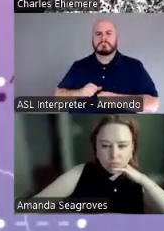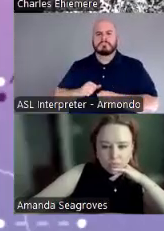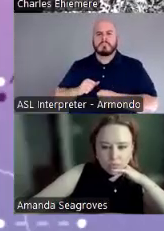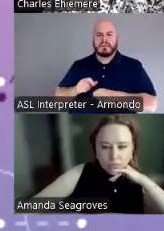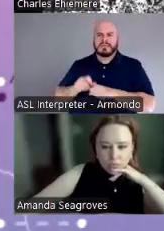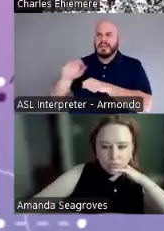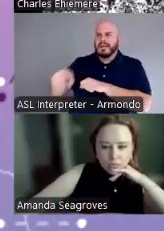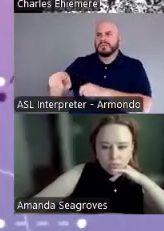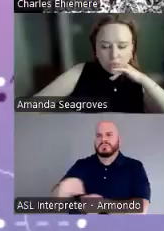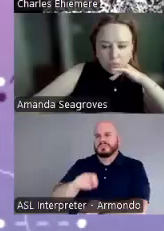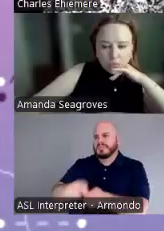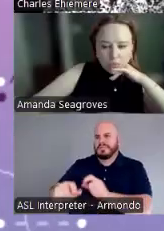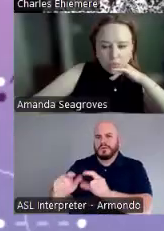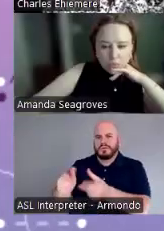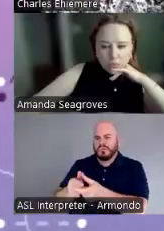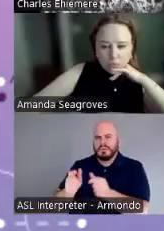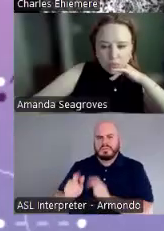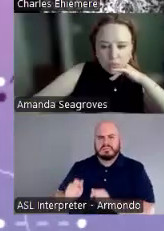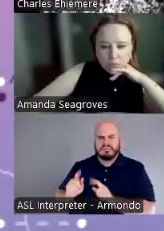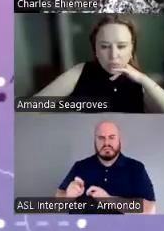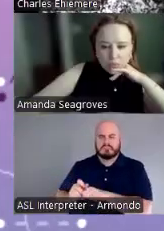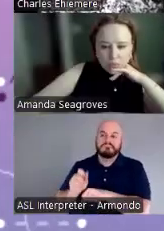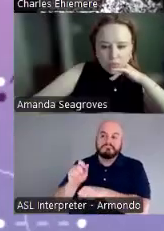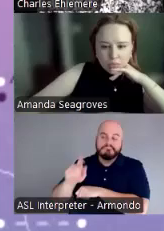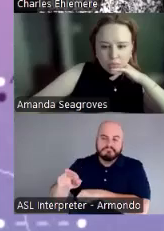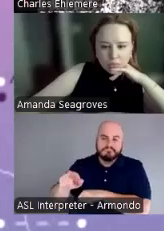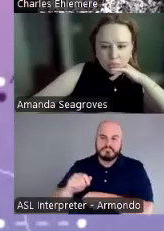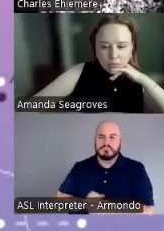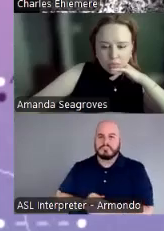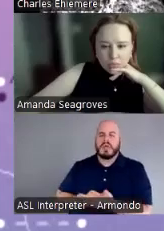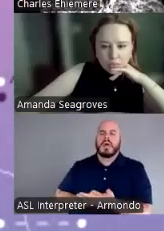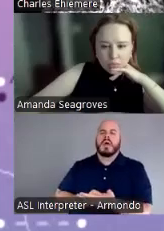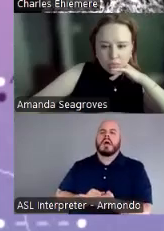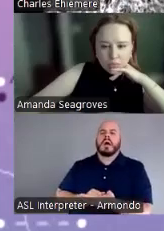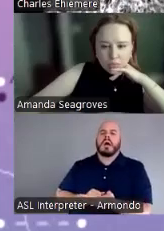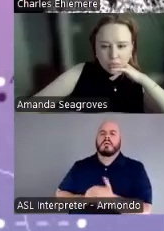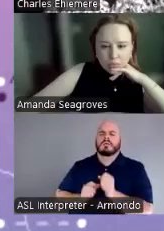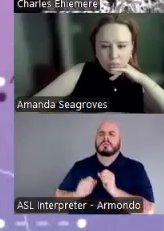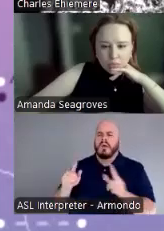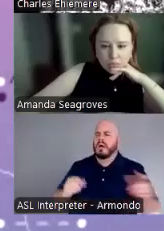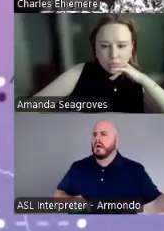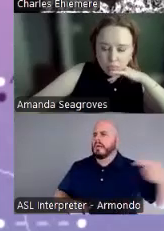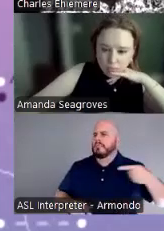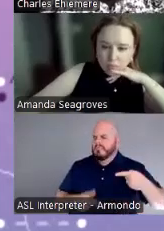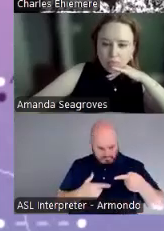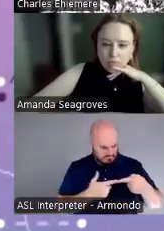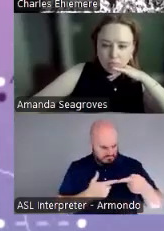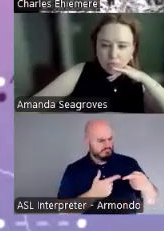and I was surprised to receive it from somewhere I didn't know.